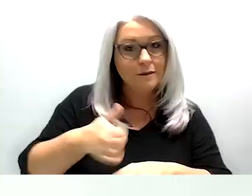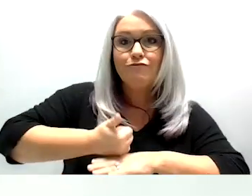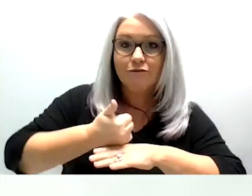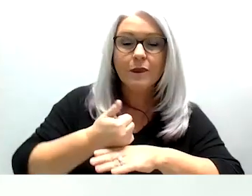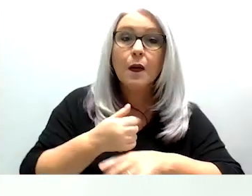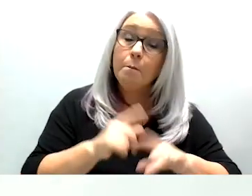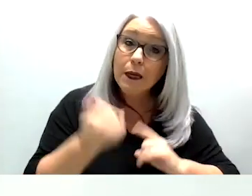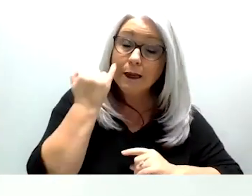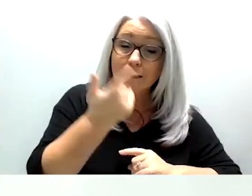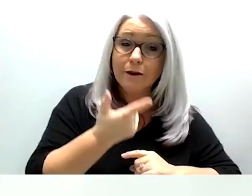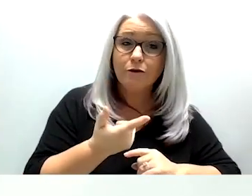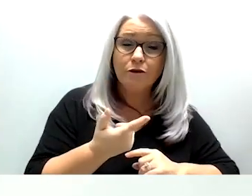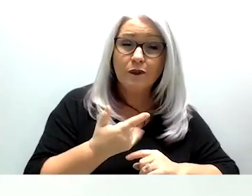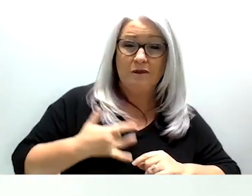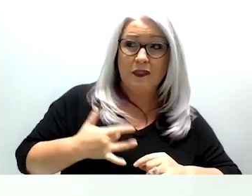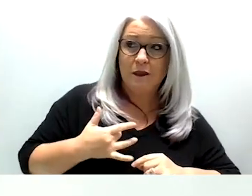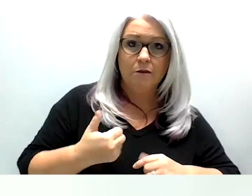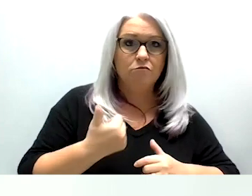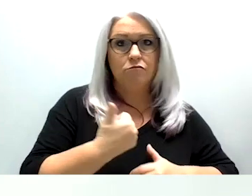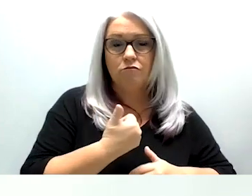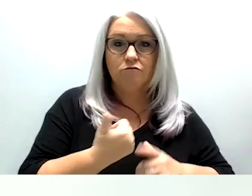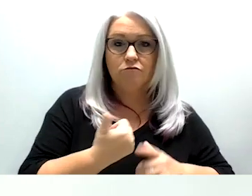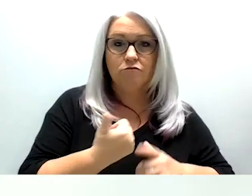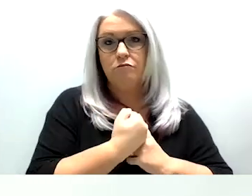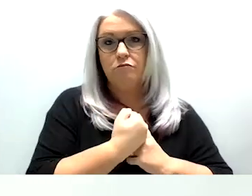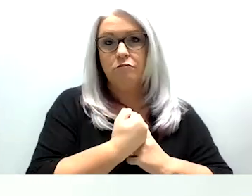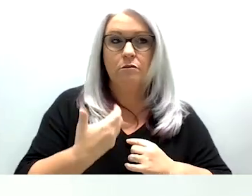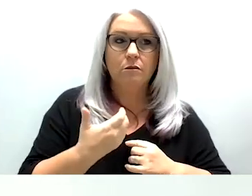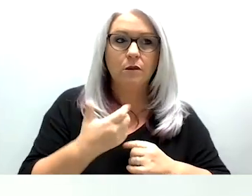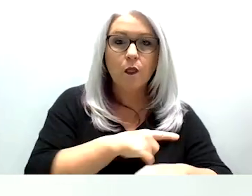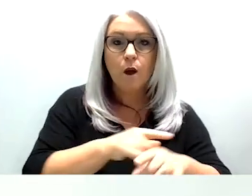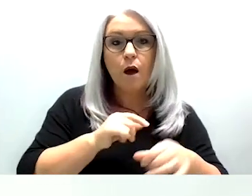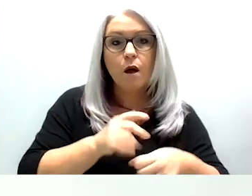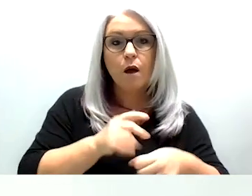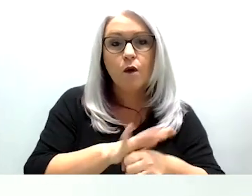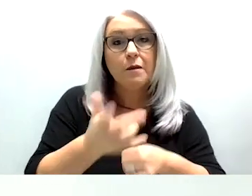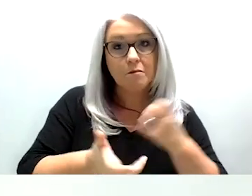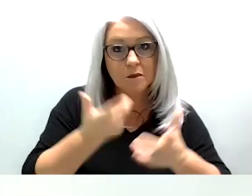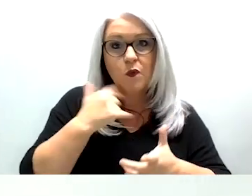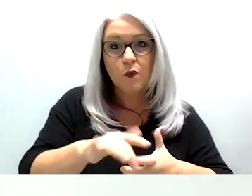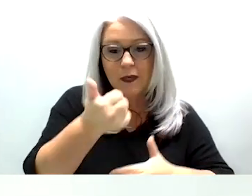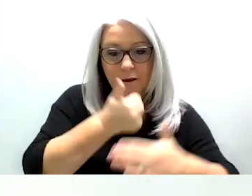themselves living now as a person with a disability. And so under the ADA you're